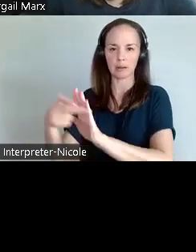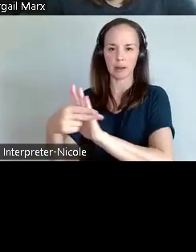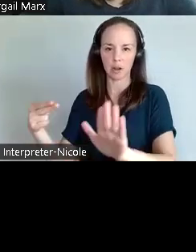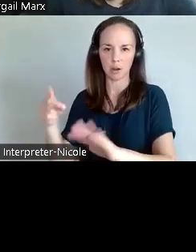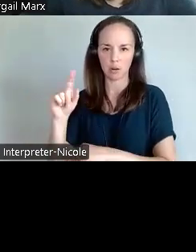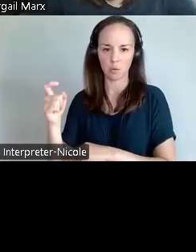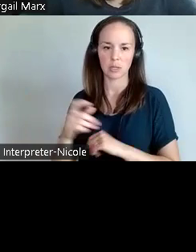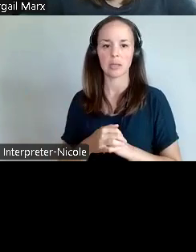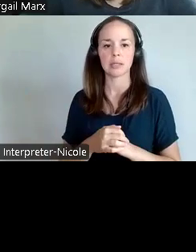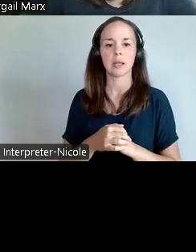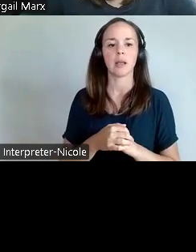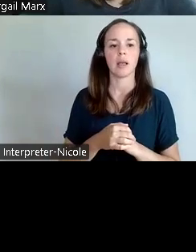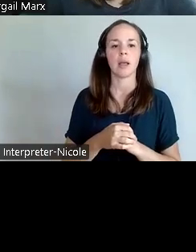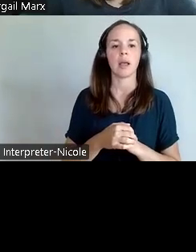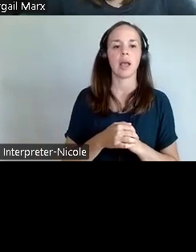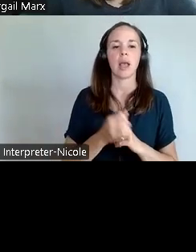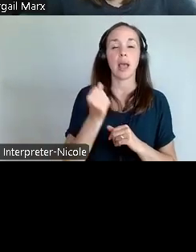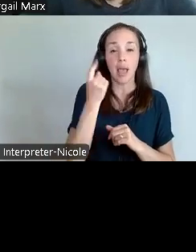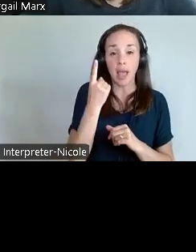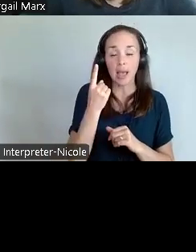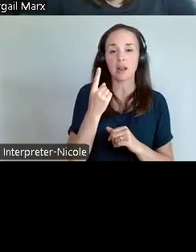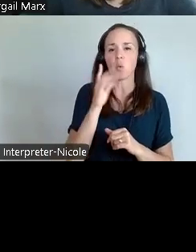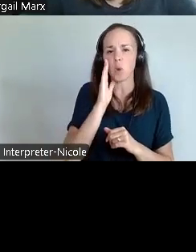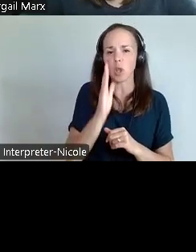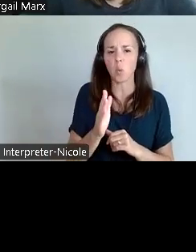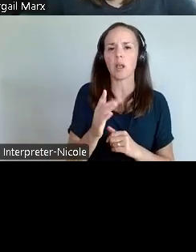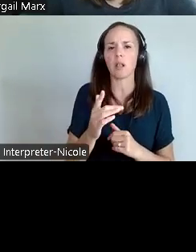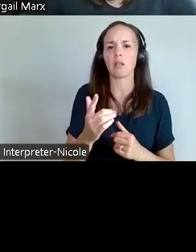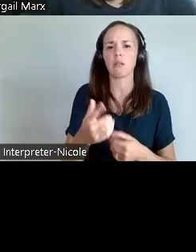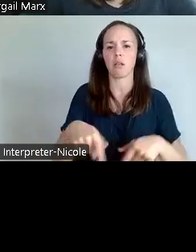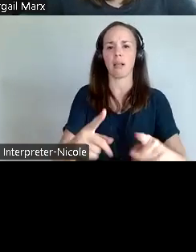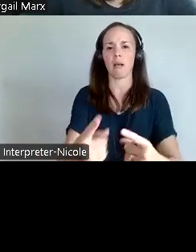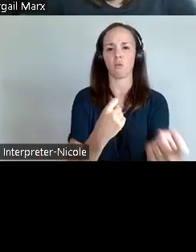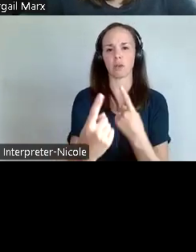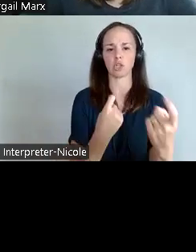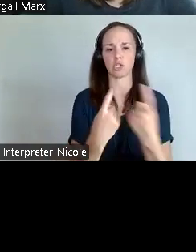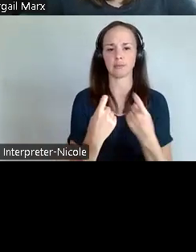just so you don't have to hold all your questions to the end, so make sure you